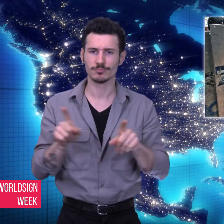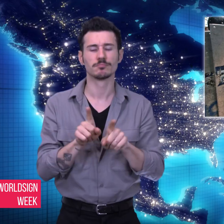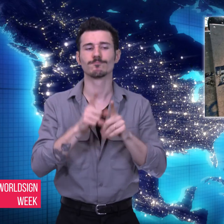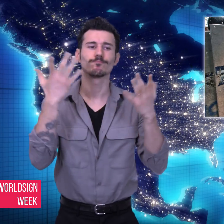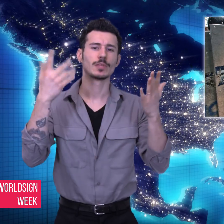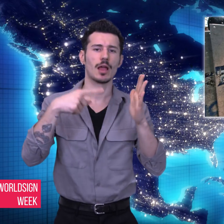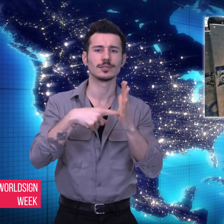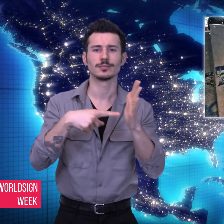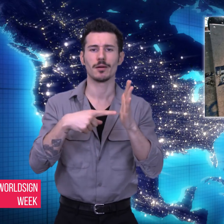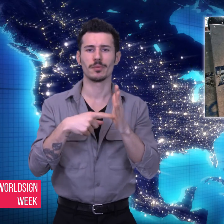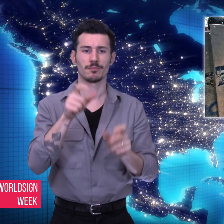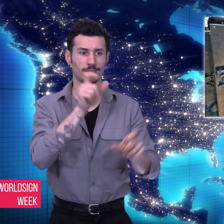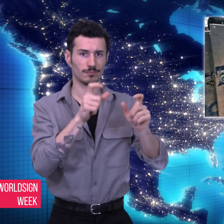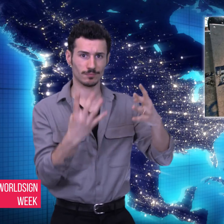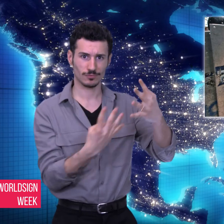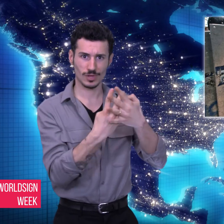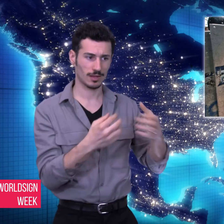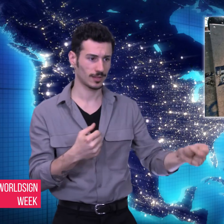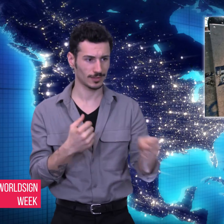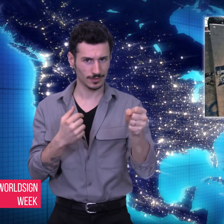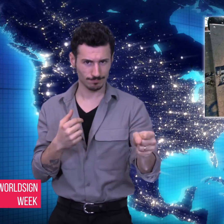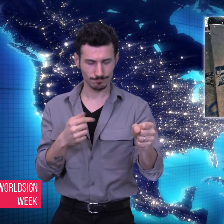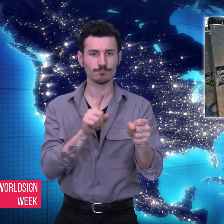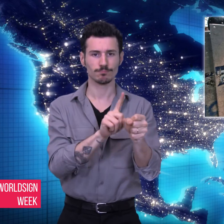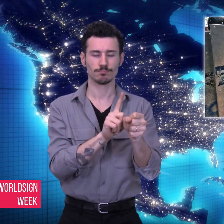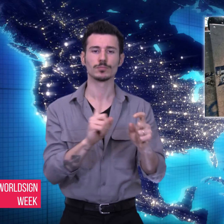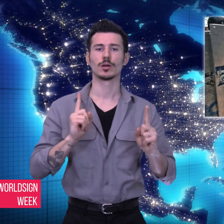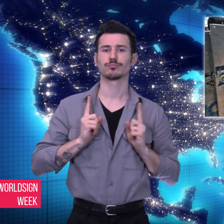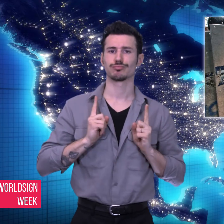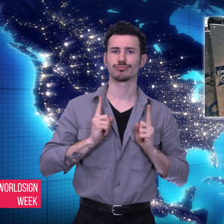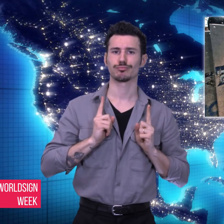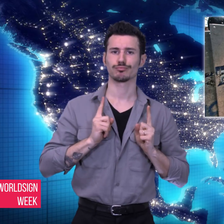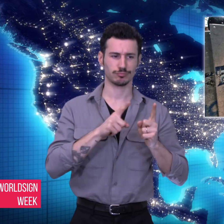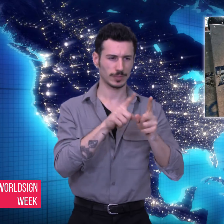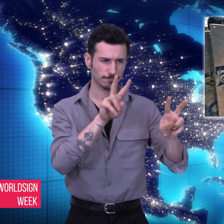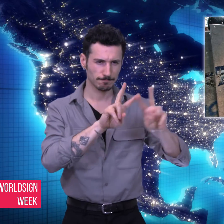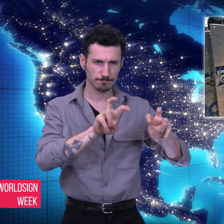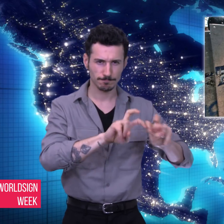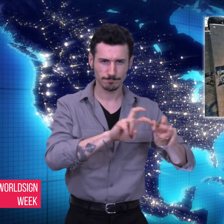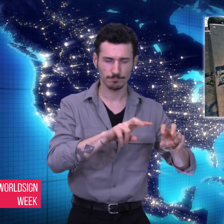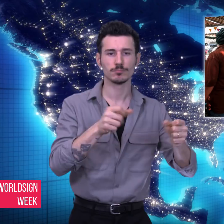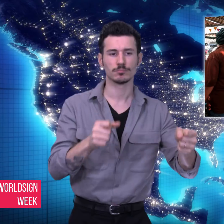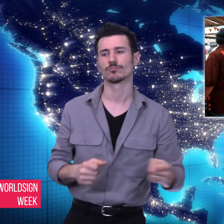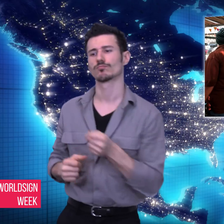judicial system to improve its processing of detainees